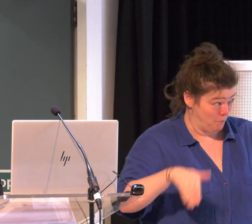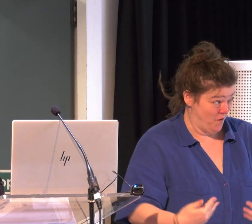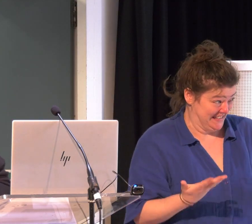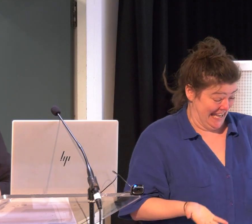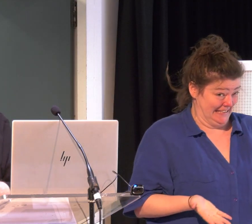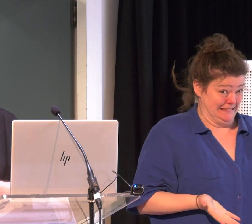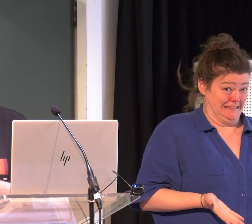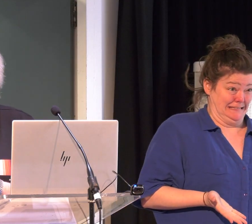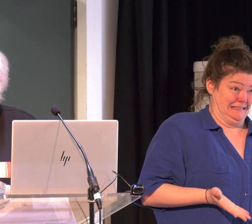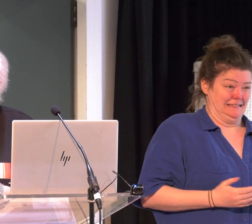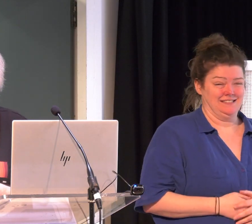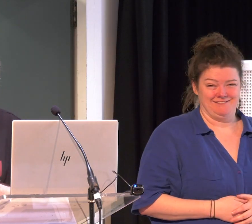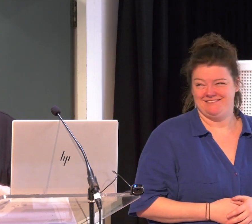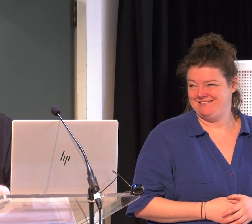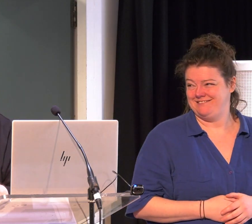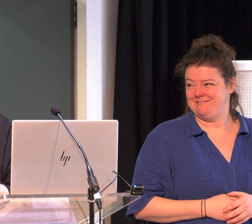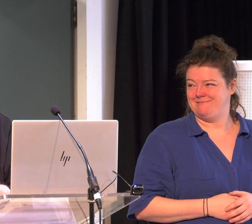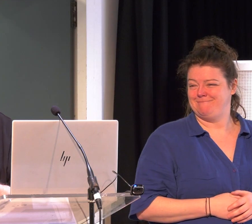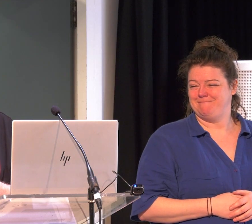(audience applauding)